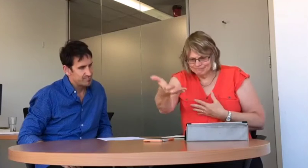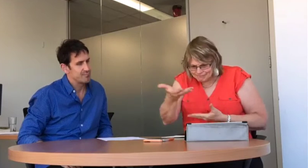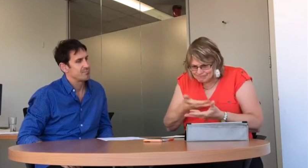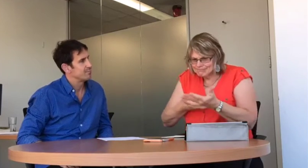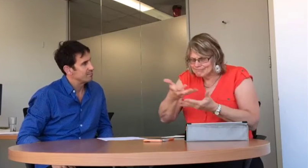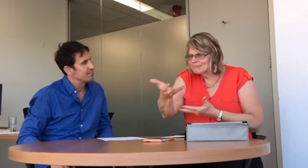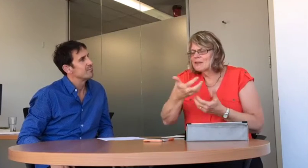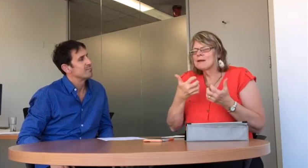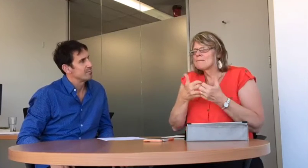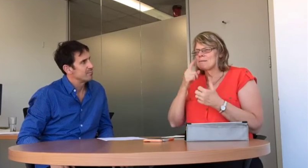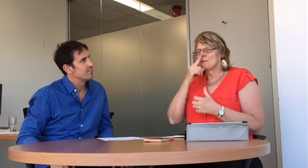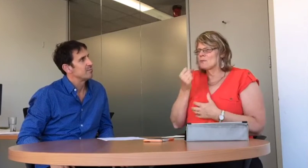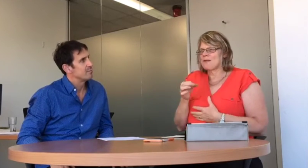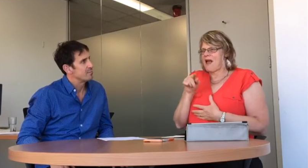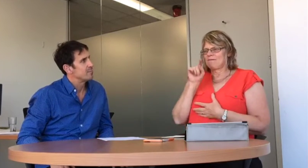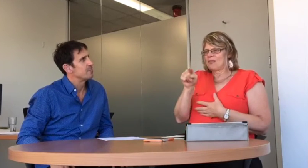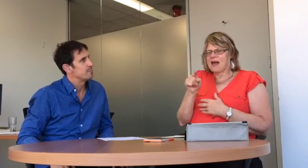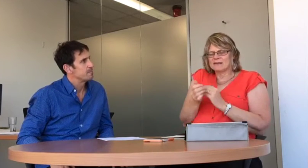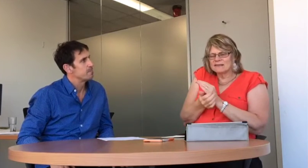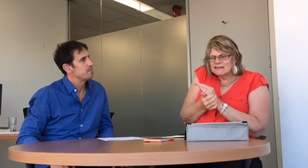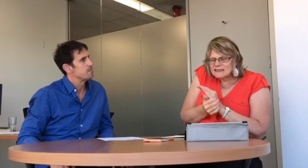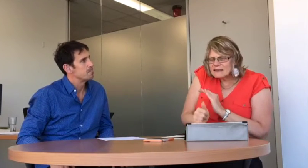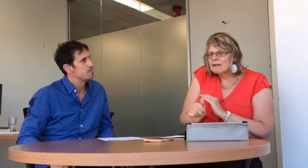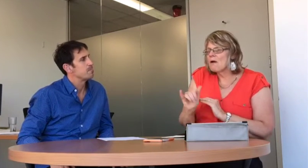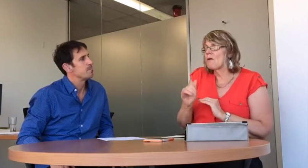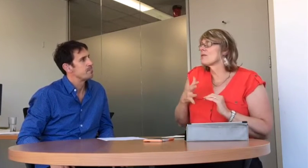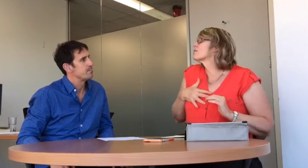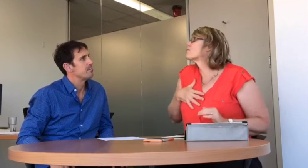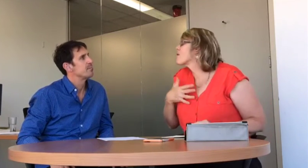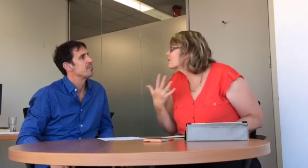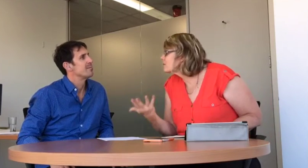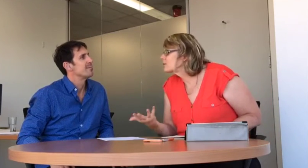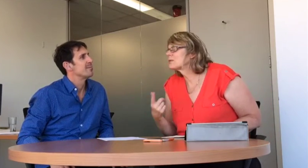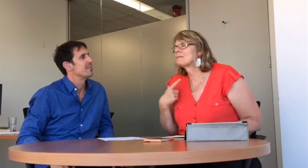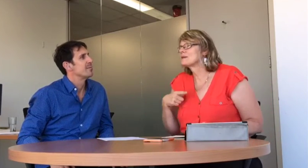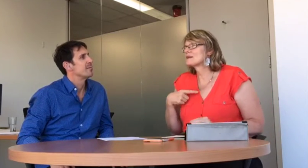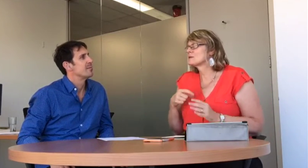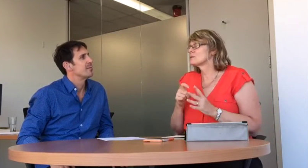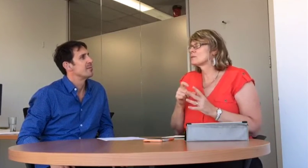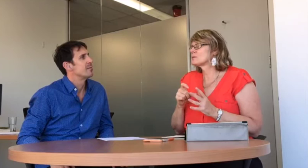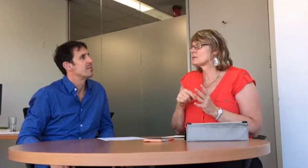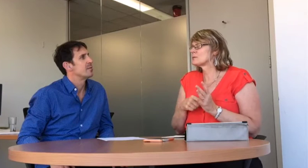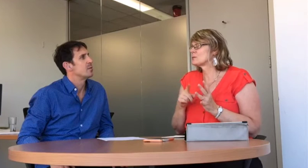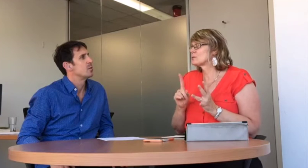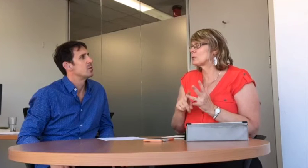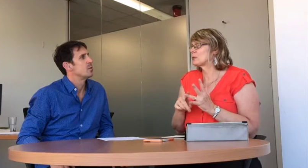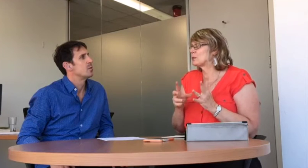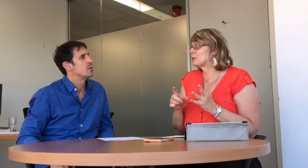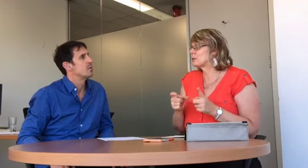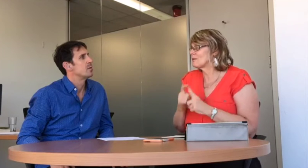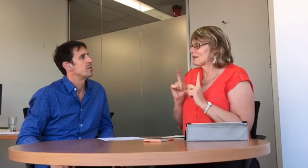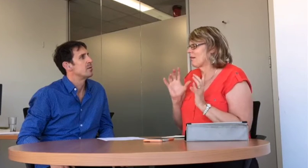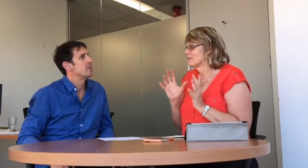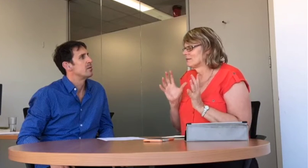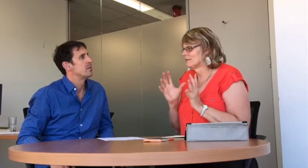I can try to understand. But sadly, many people lack that skill, or they don't want to be empathetic